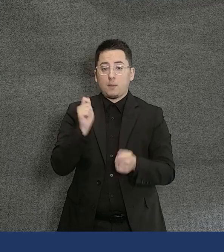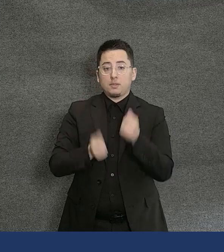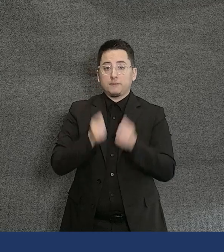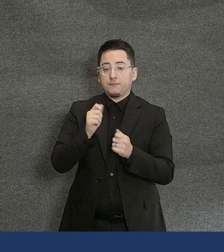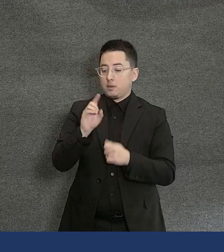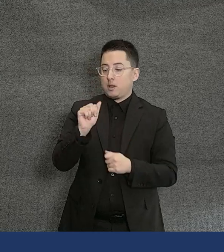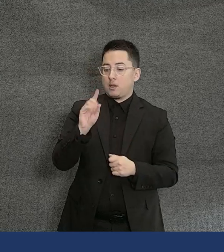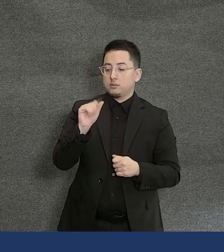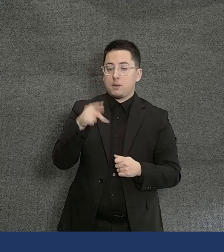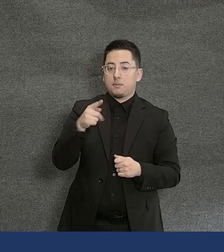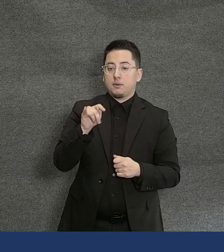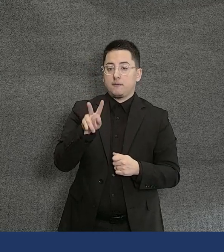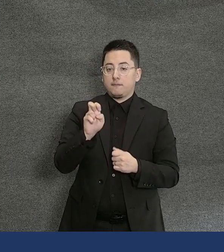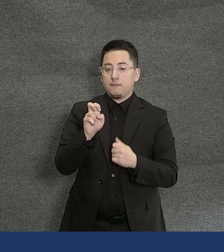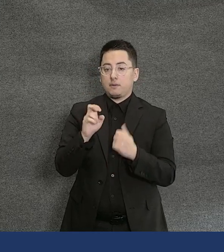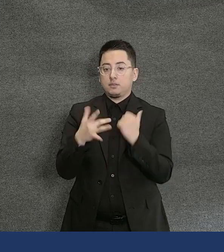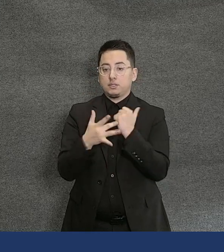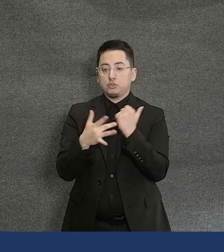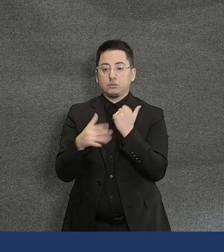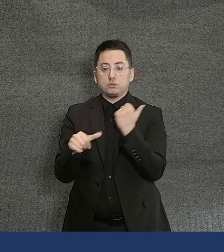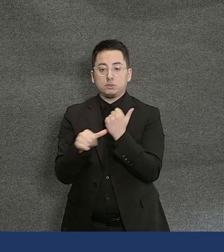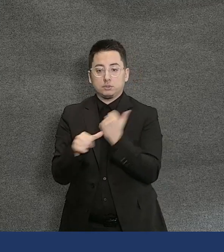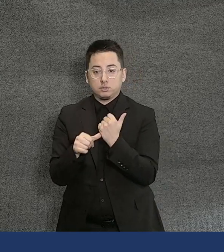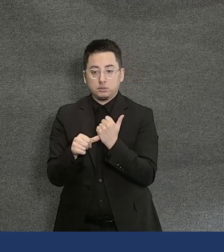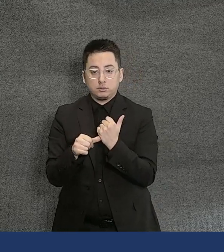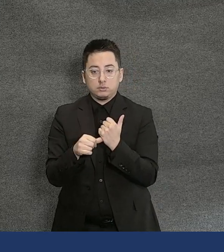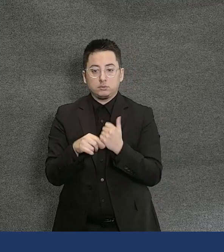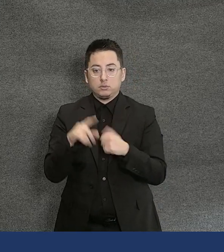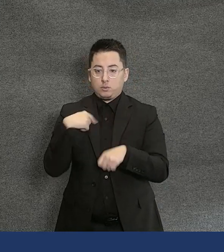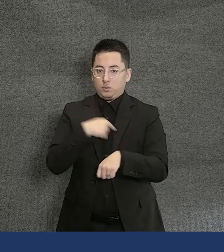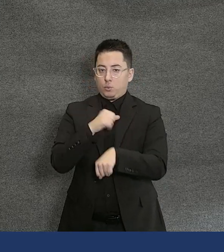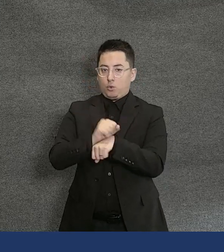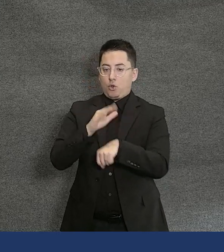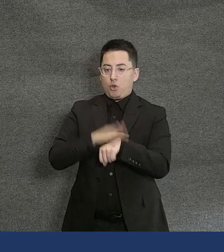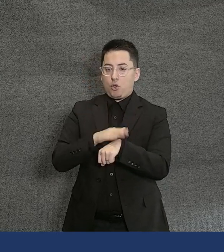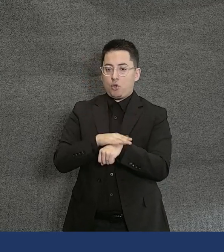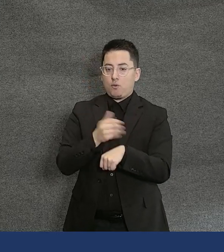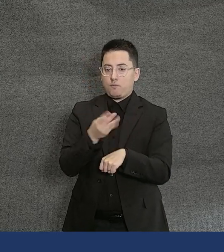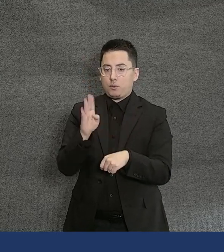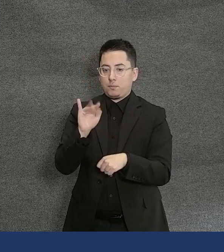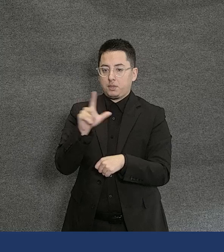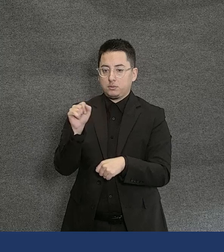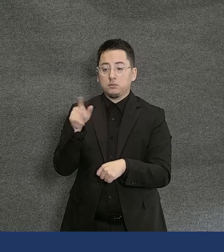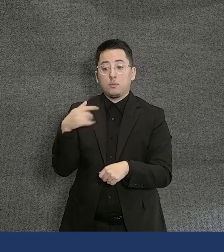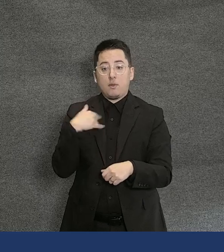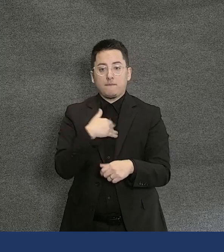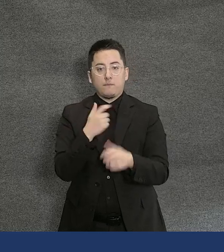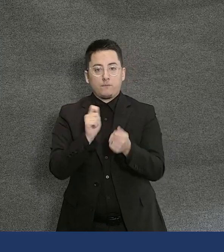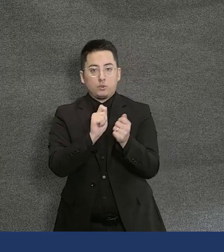that-- technology that continues to change. We want to make sure that people can still live as independently as possible.